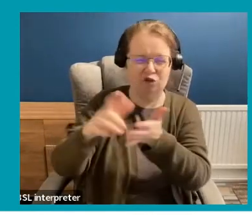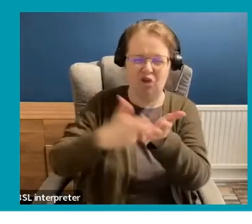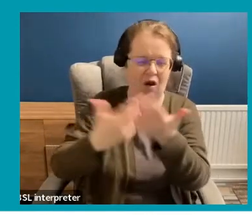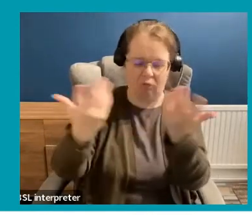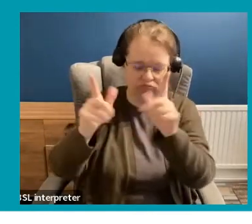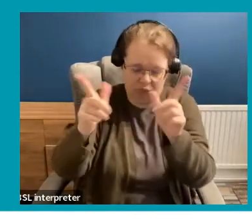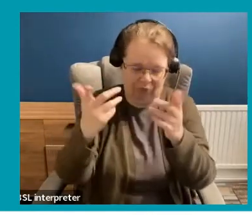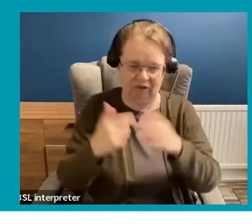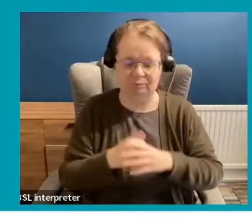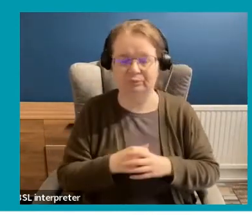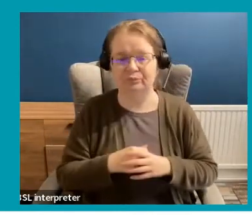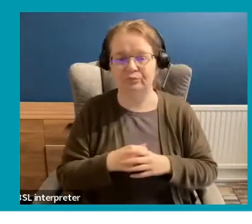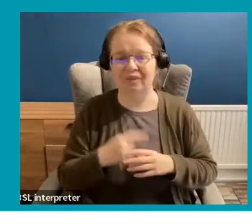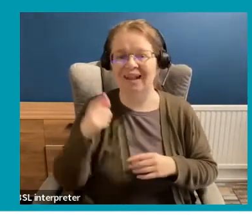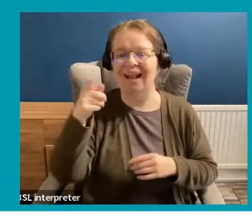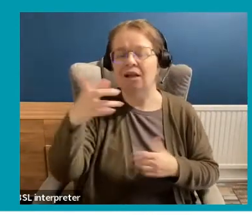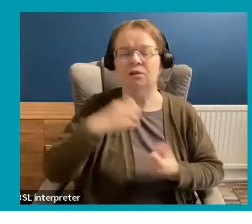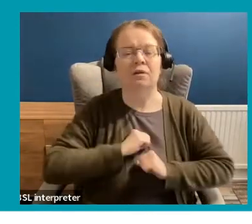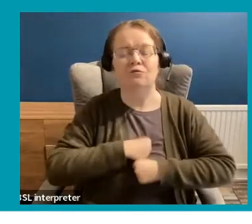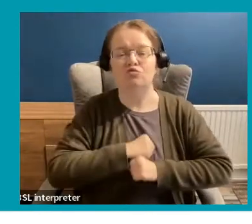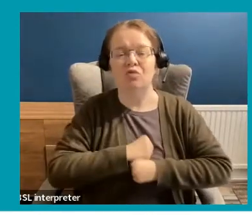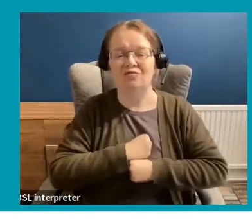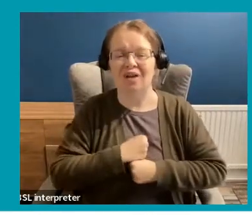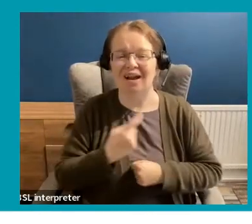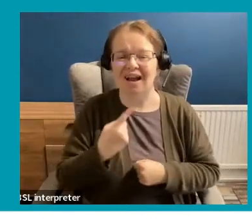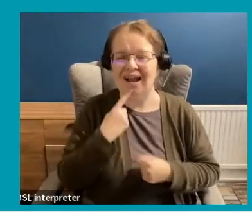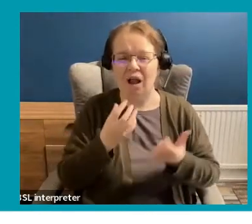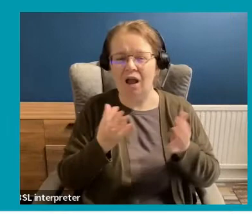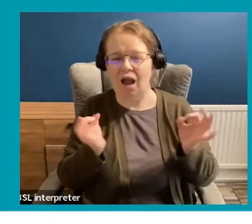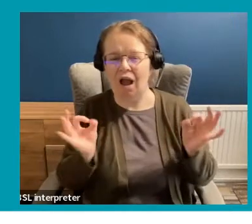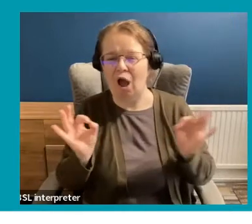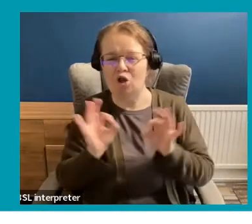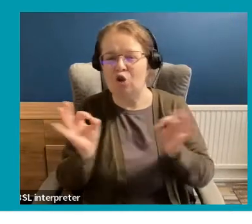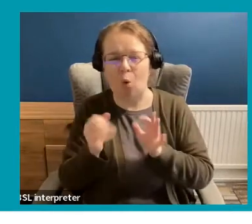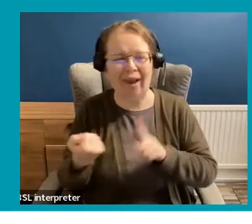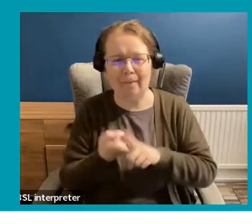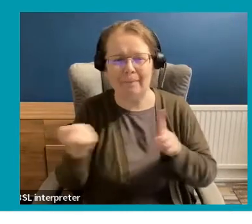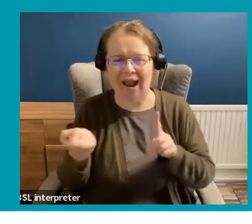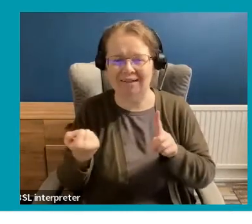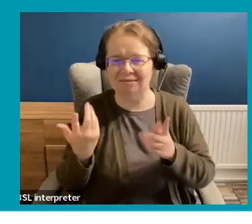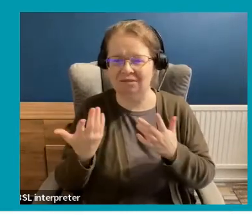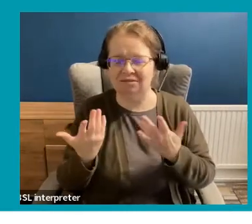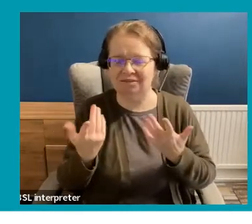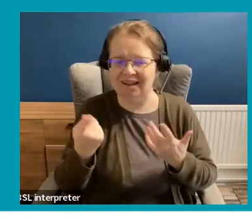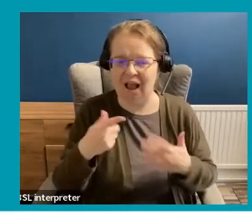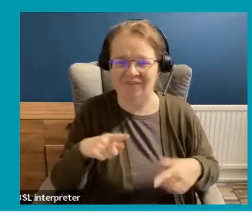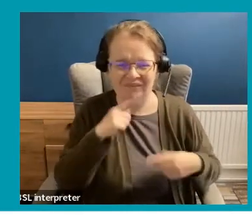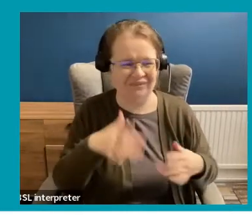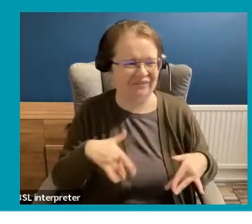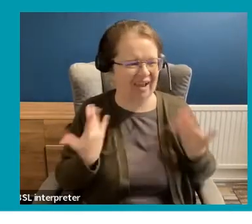that they get really frustrated with the kind of lack of impact they are making or they feel like they are chasing their tails.